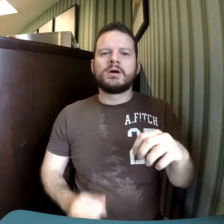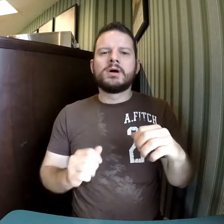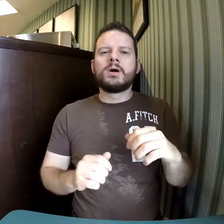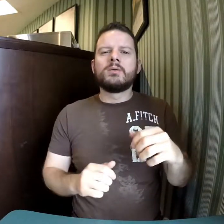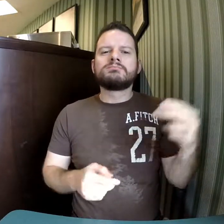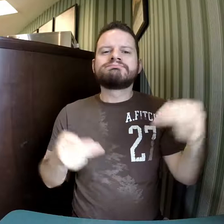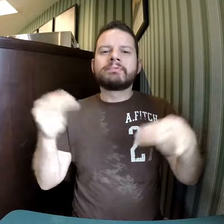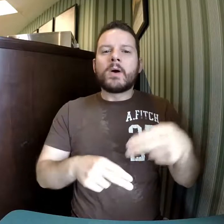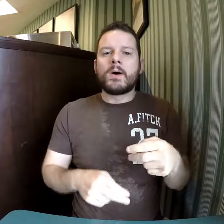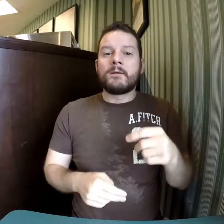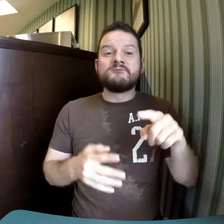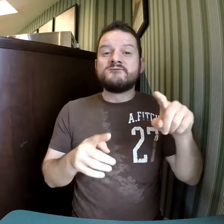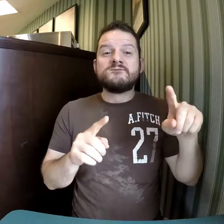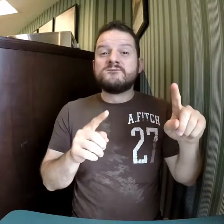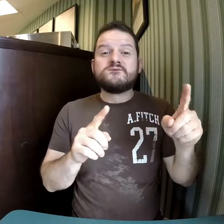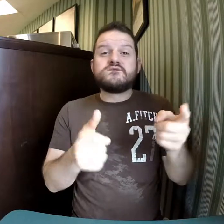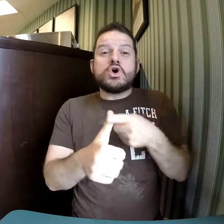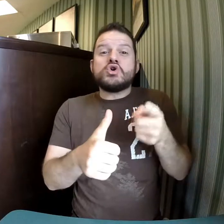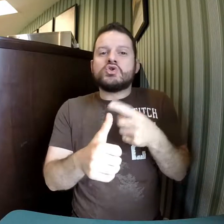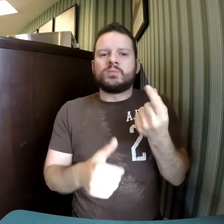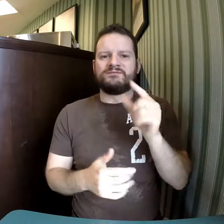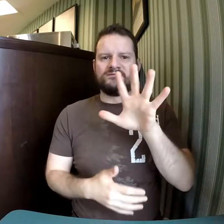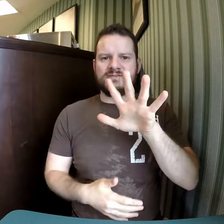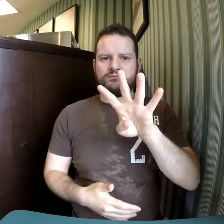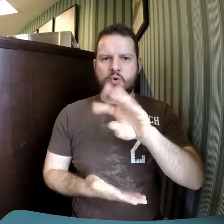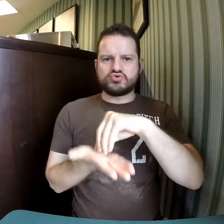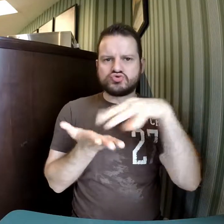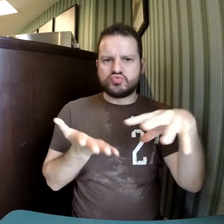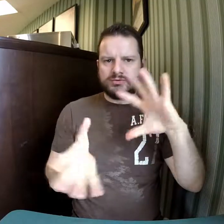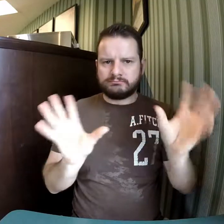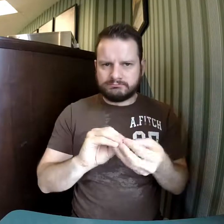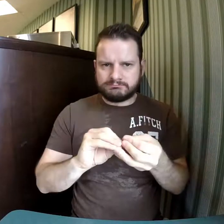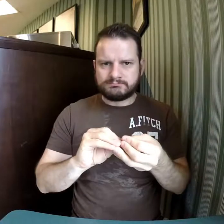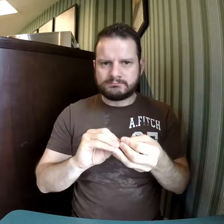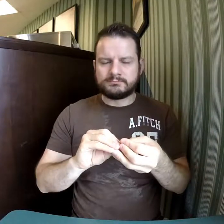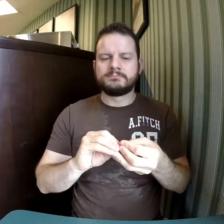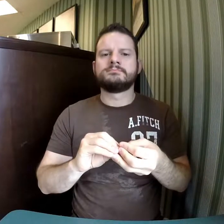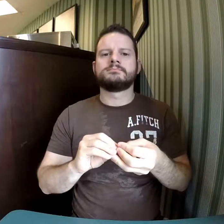The first 54 students all together were enrolled.